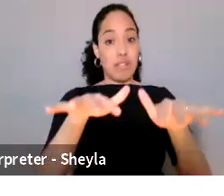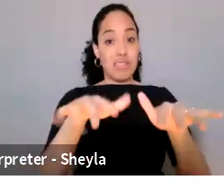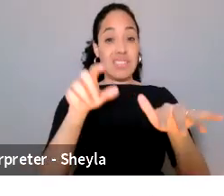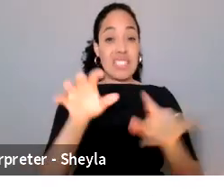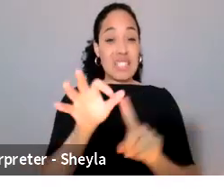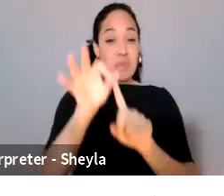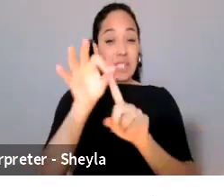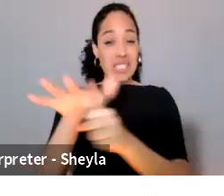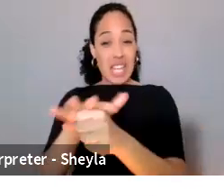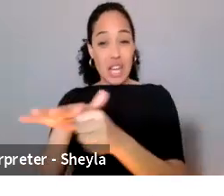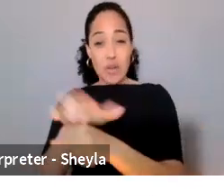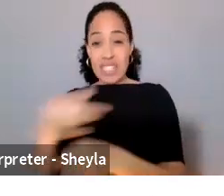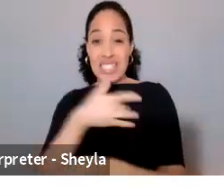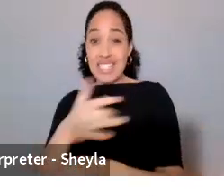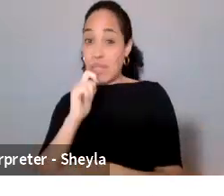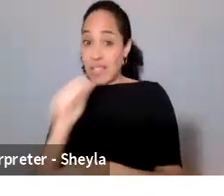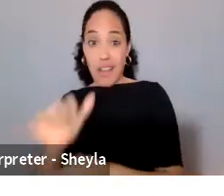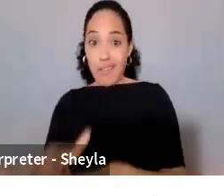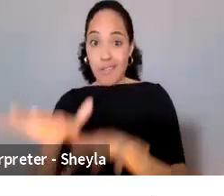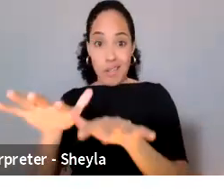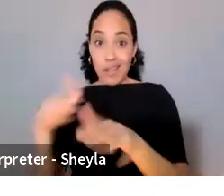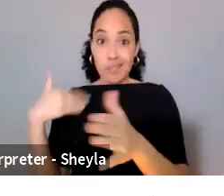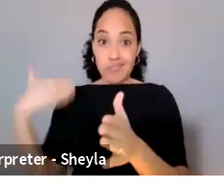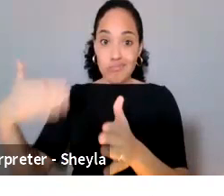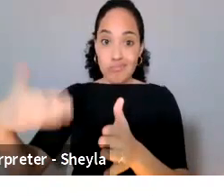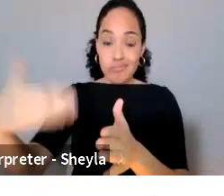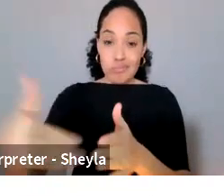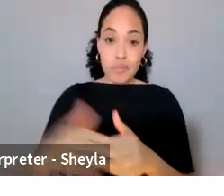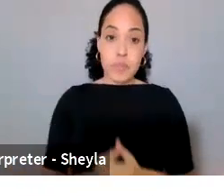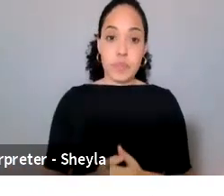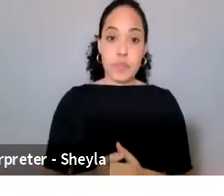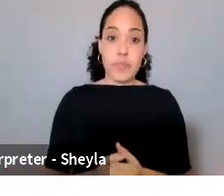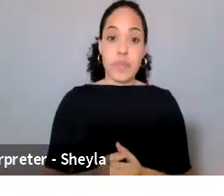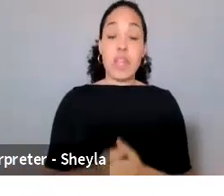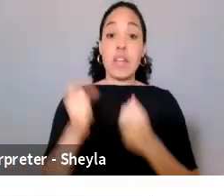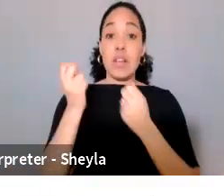natural unburned vegetation and soil normally act as a sponge when it rains however the heat from a